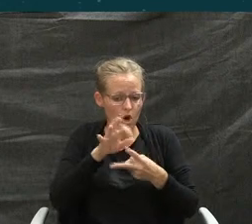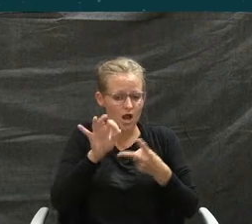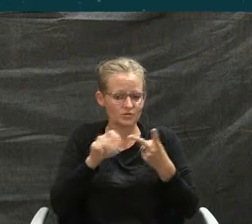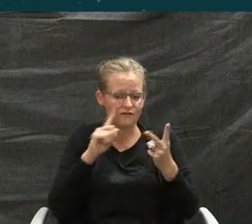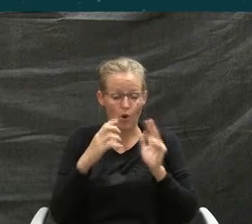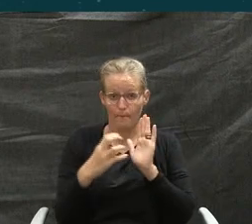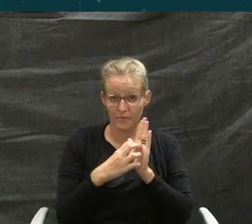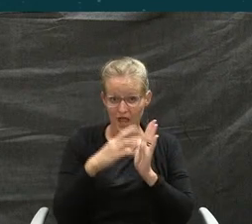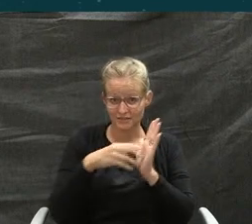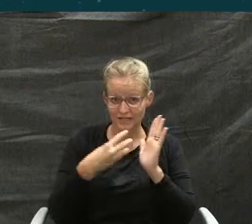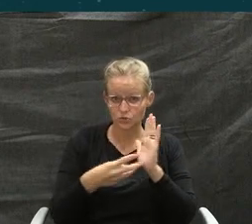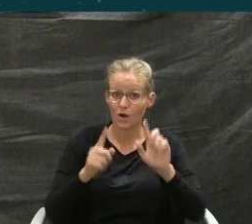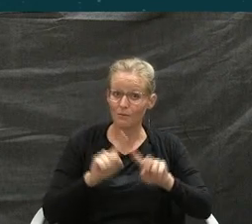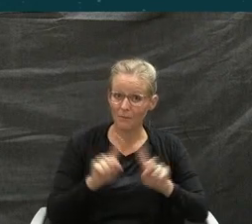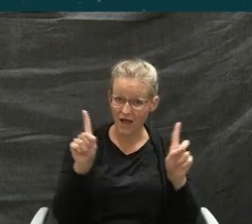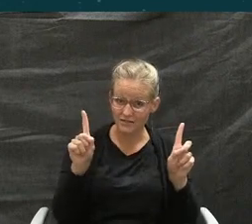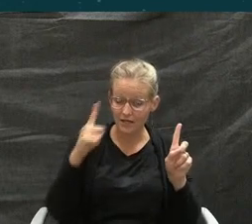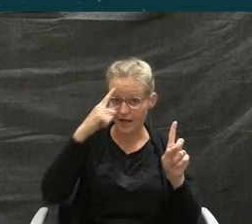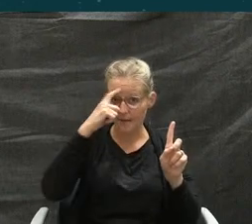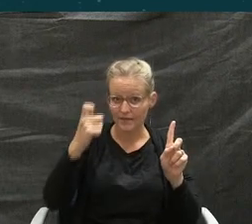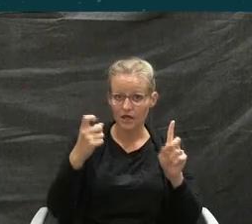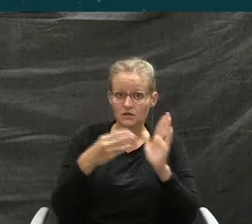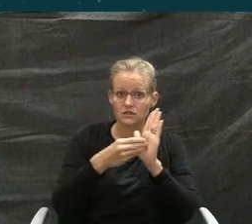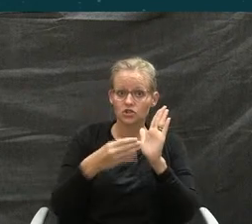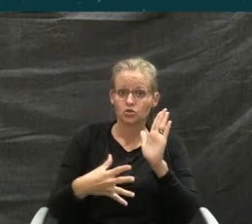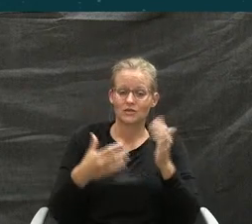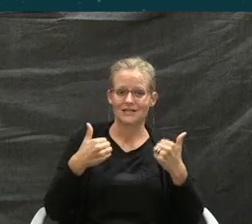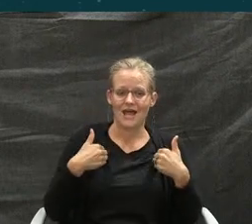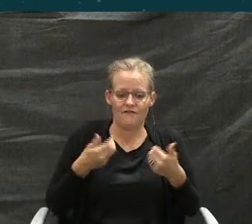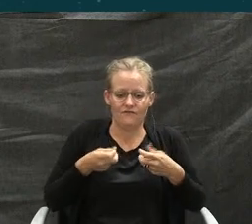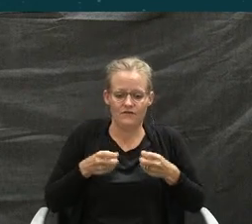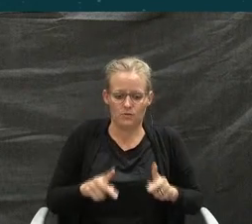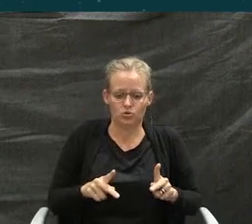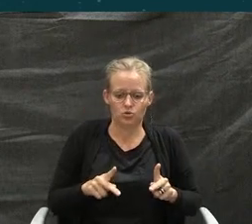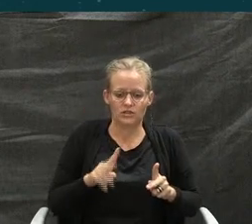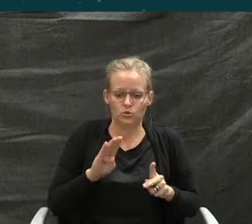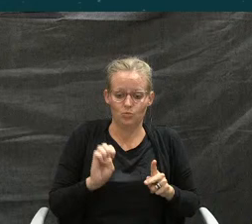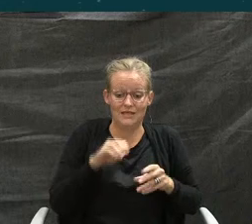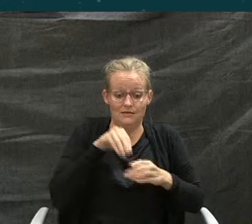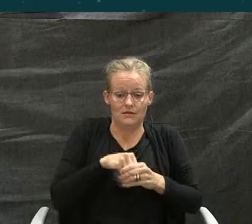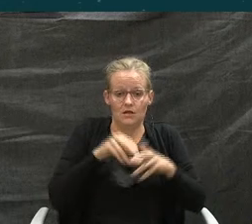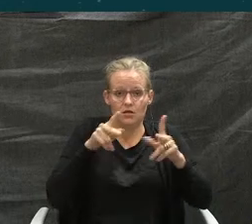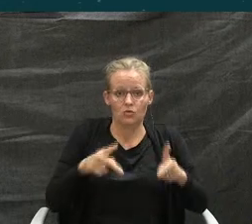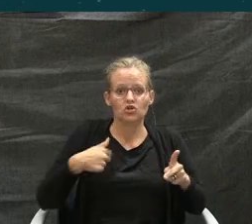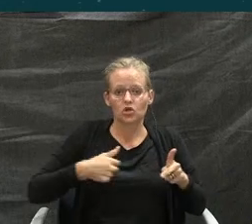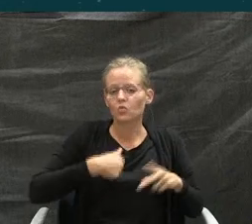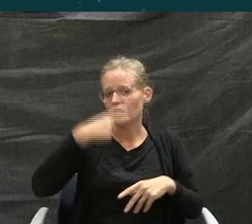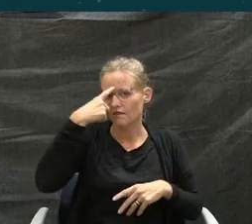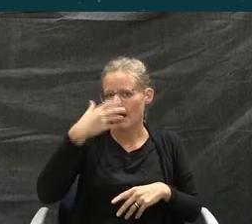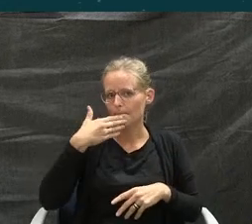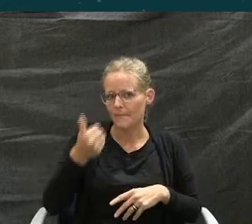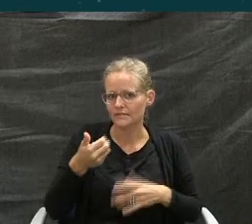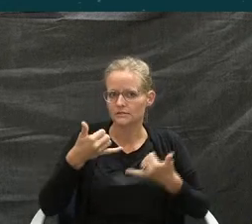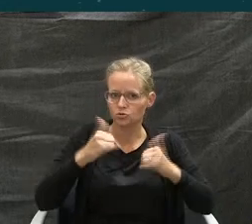But because because students have the opportunity to be in person, we thought it would be best to have a Seven period